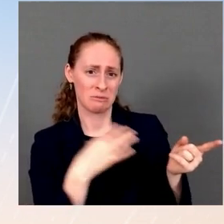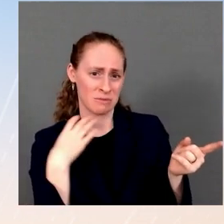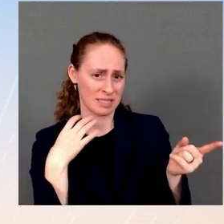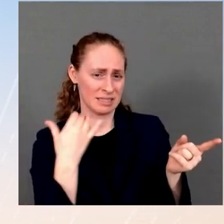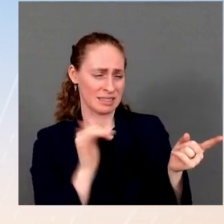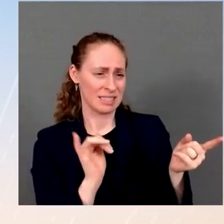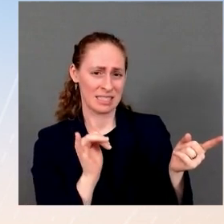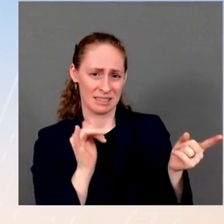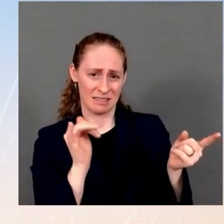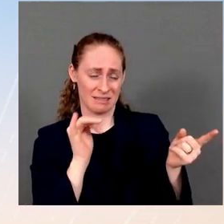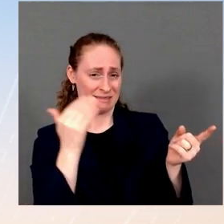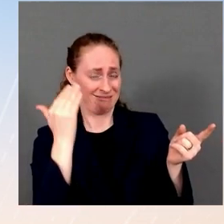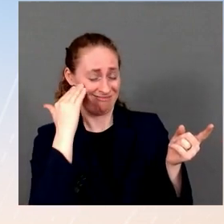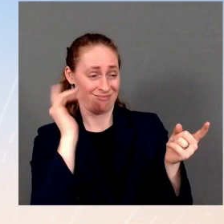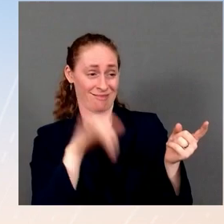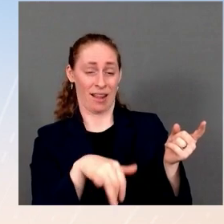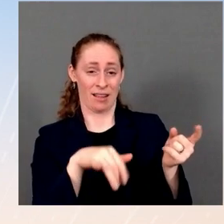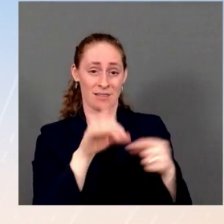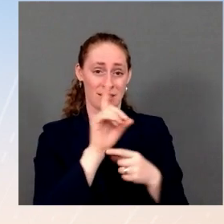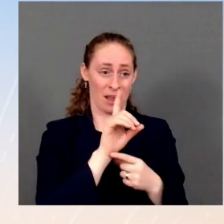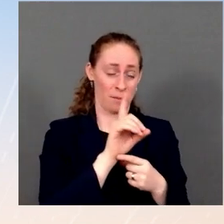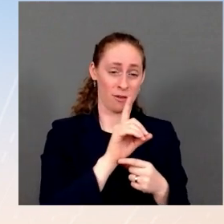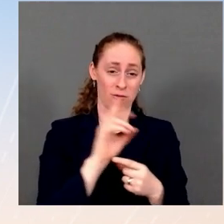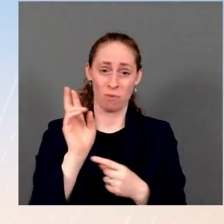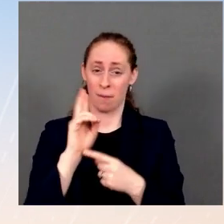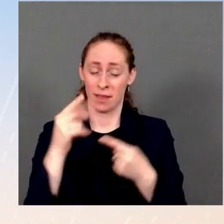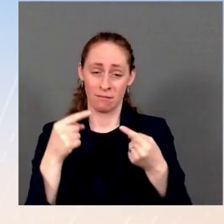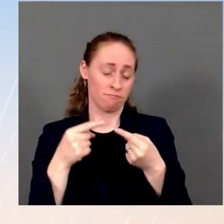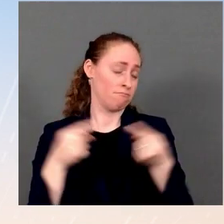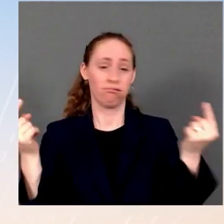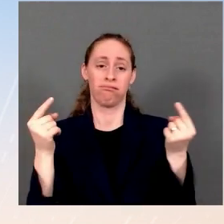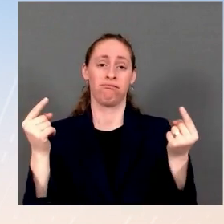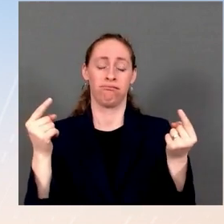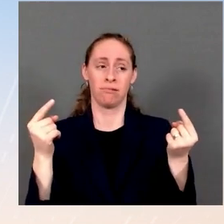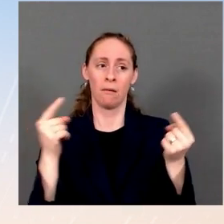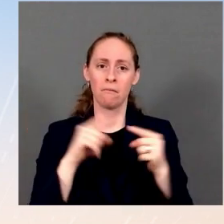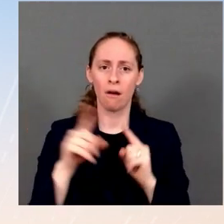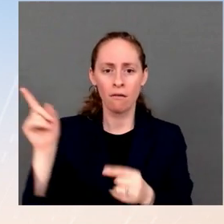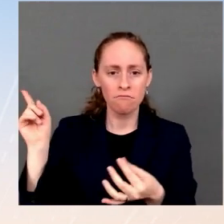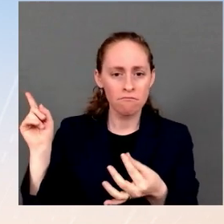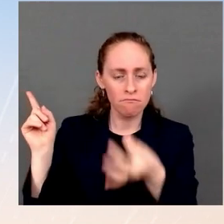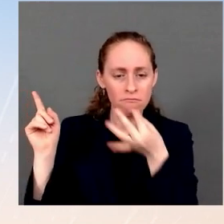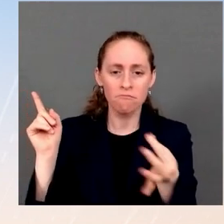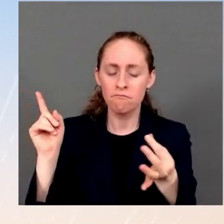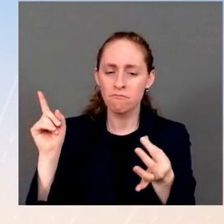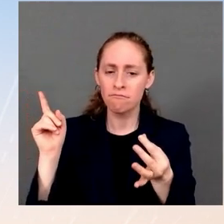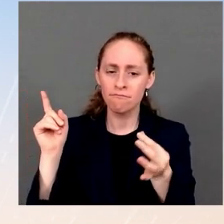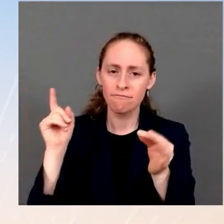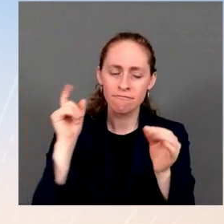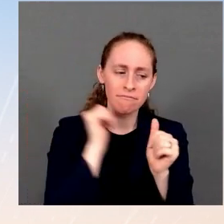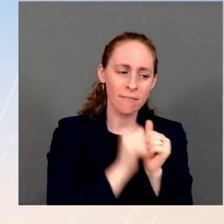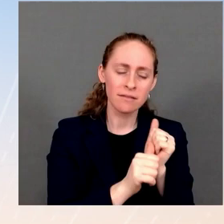that is the envy of the world, historic job growth, the fastest drop in unemployment in history,